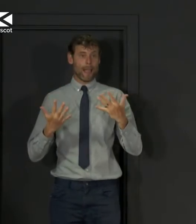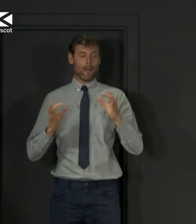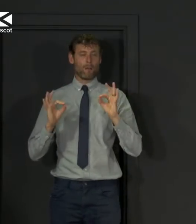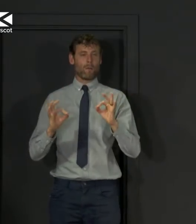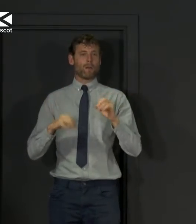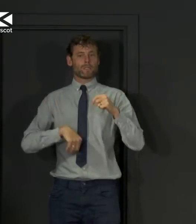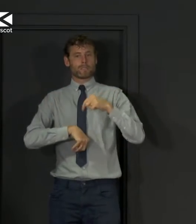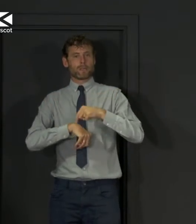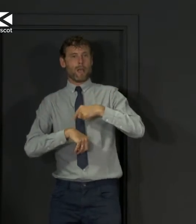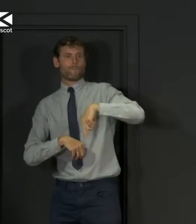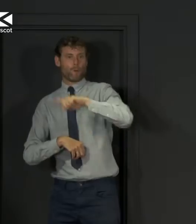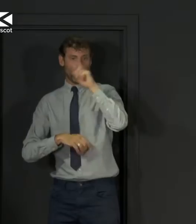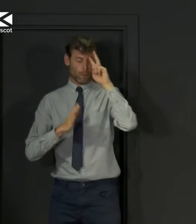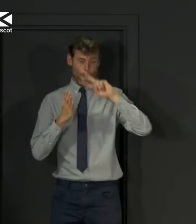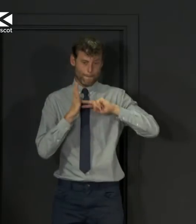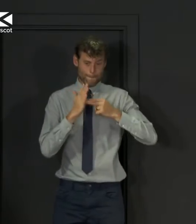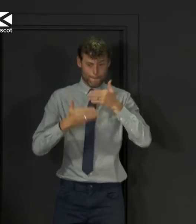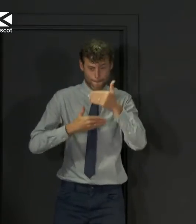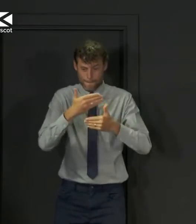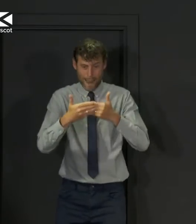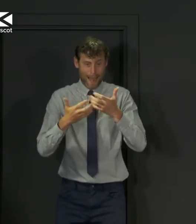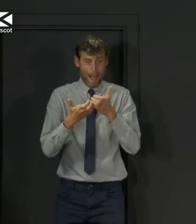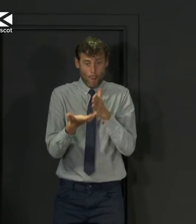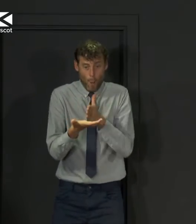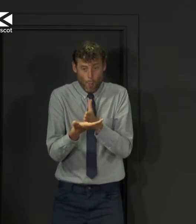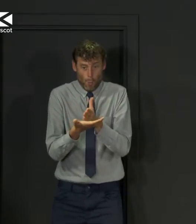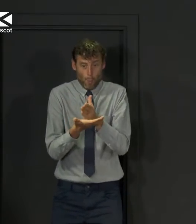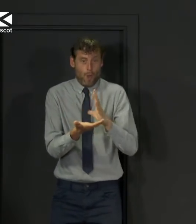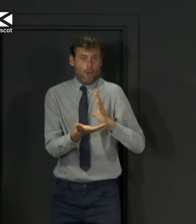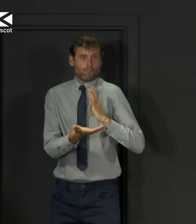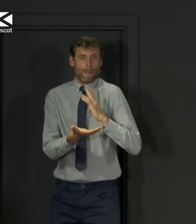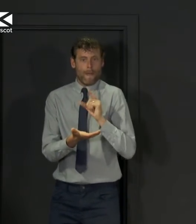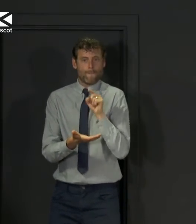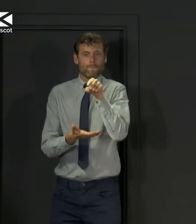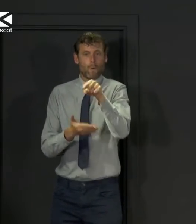be a second wave in the winter which is much less difficult to predict and of course, as